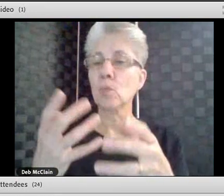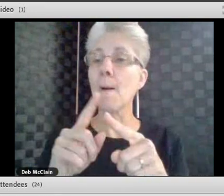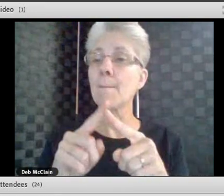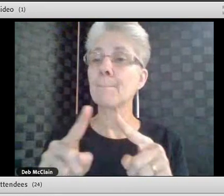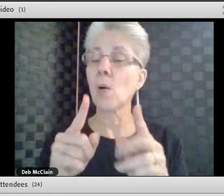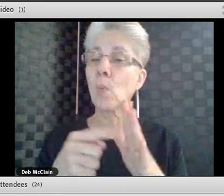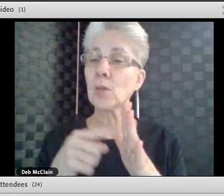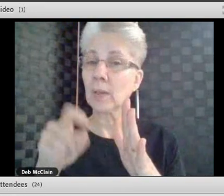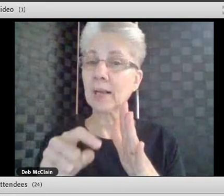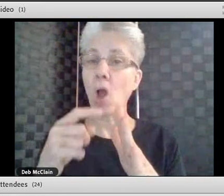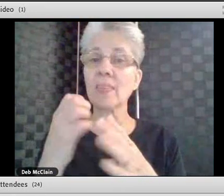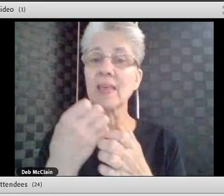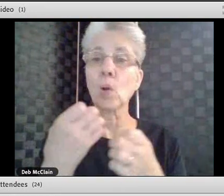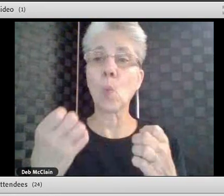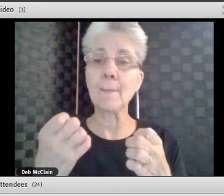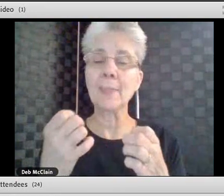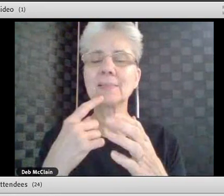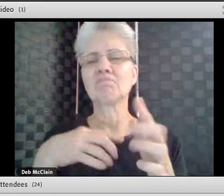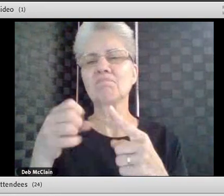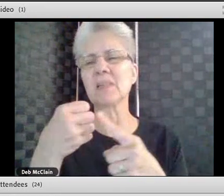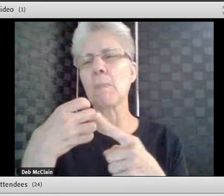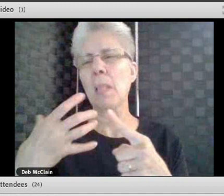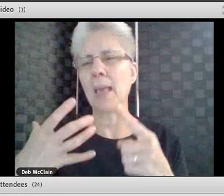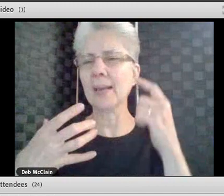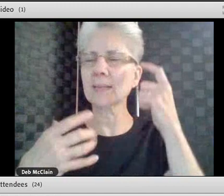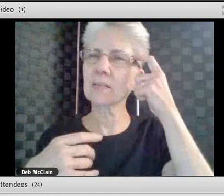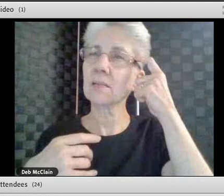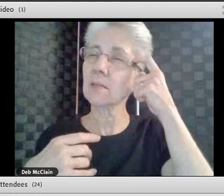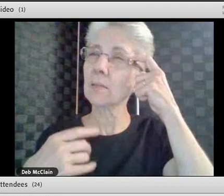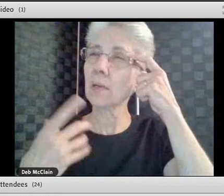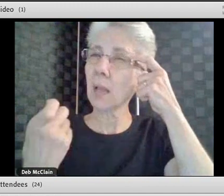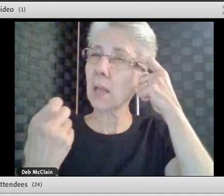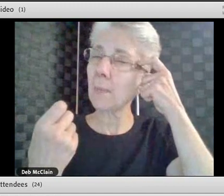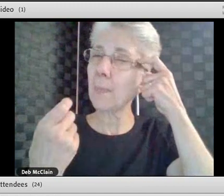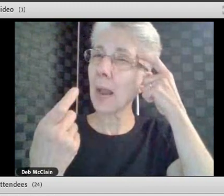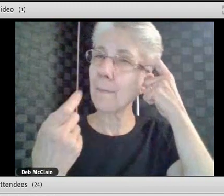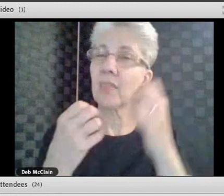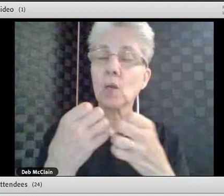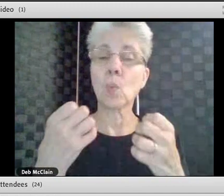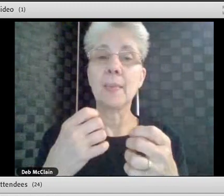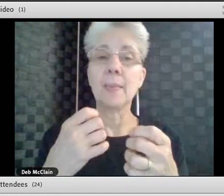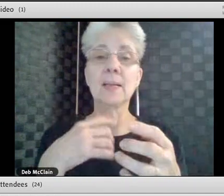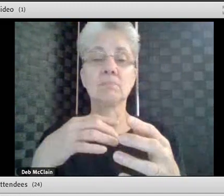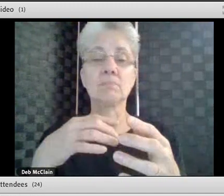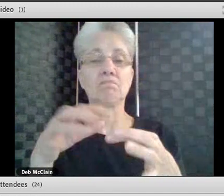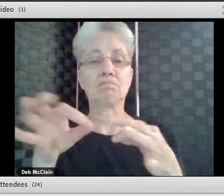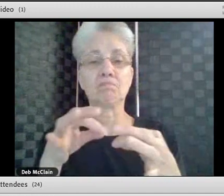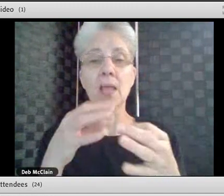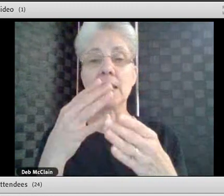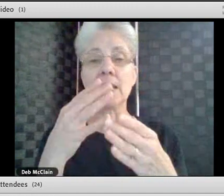and you can take a look at that if you want, but once you click on a piece of equipment, it tells you a little bit about the equipment.